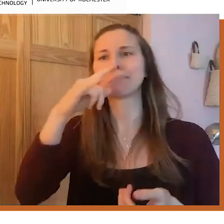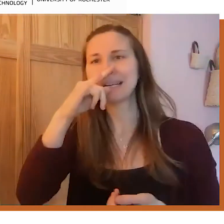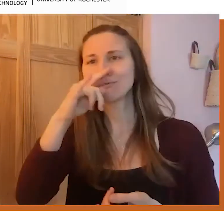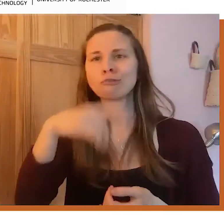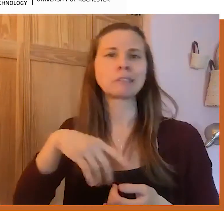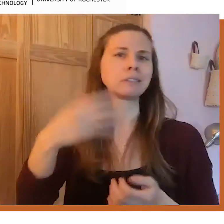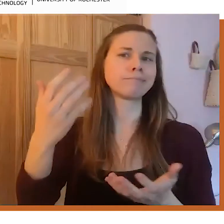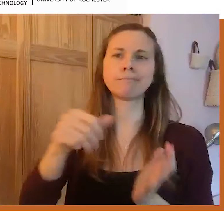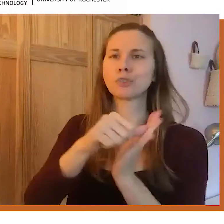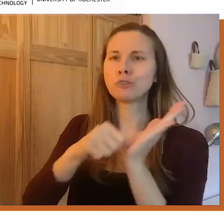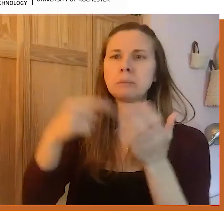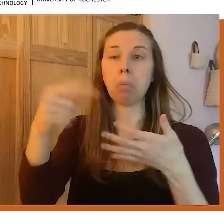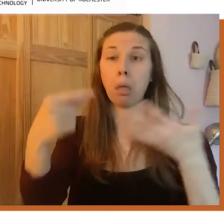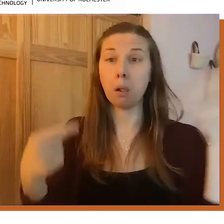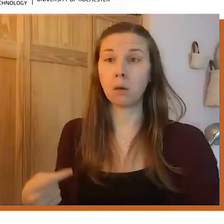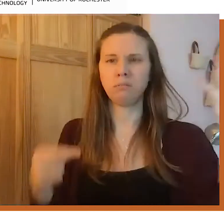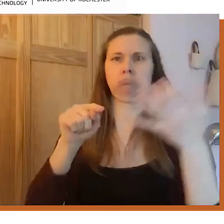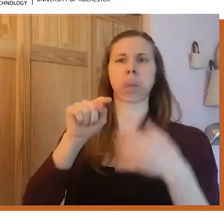pediatrics, surgery, everything--